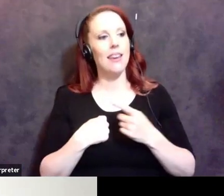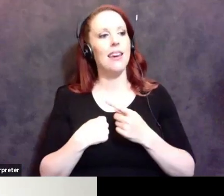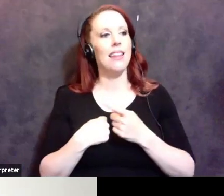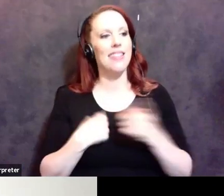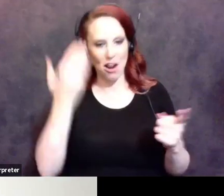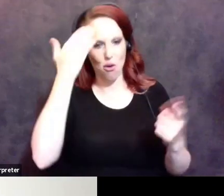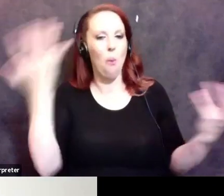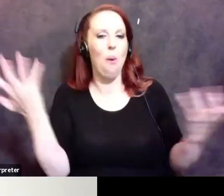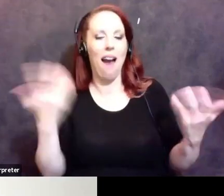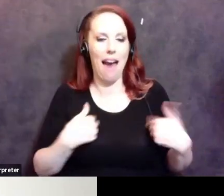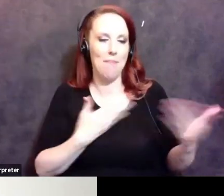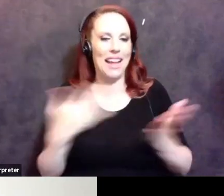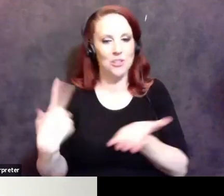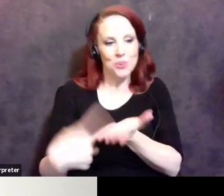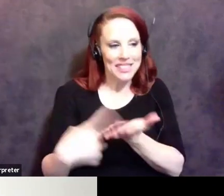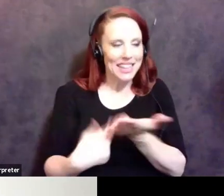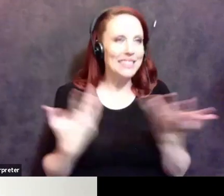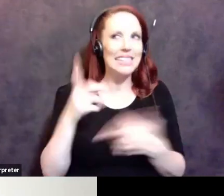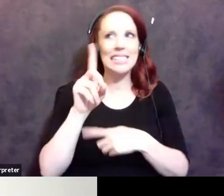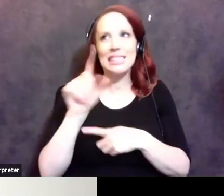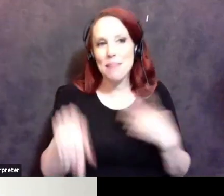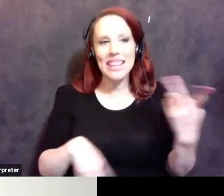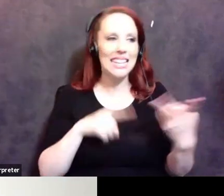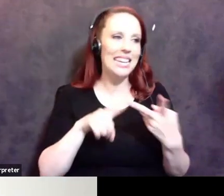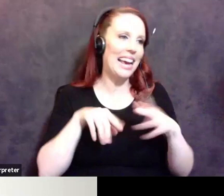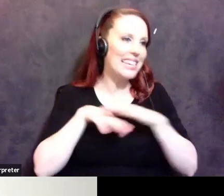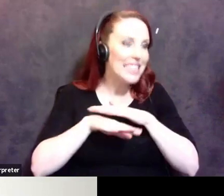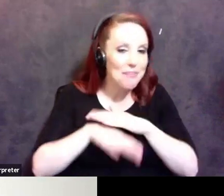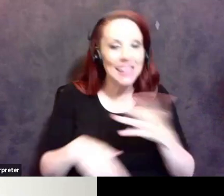to talk about disability stuff. I am going talk about accessibility. I am going to talk